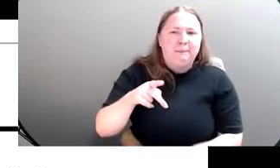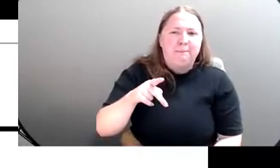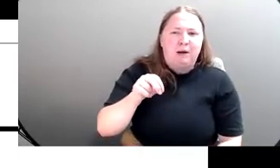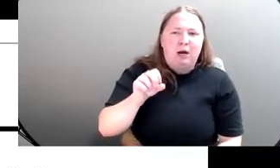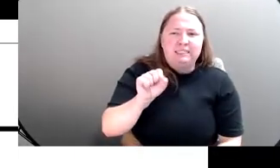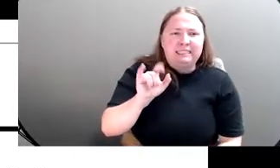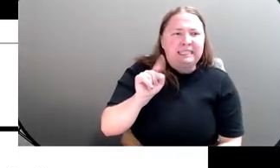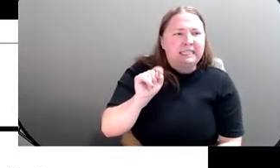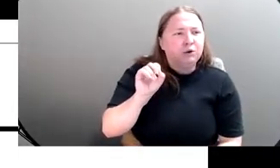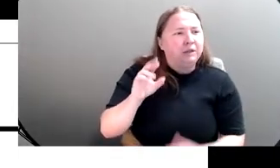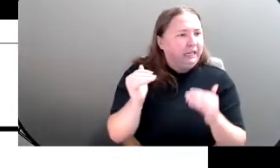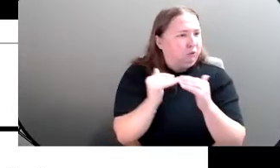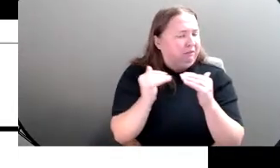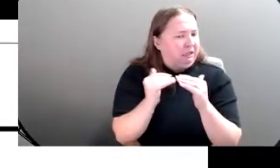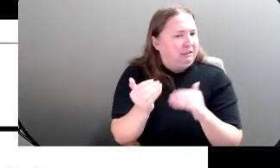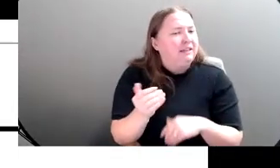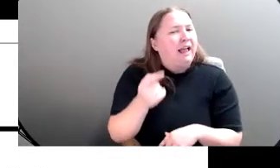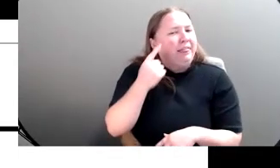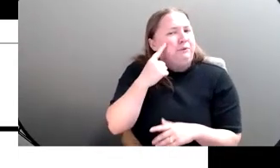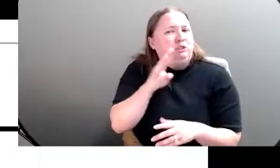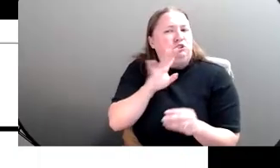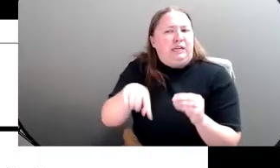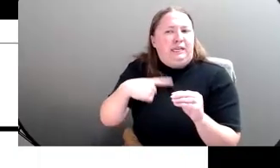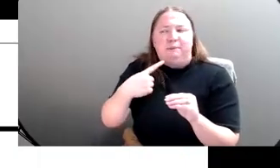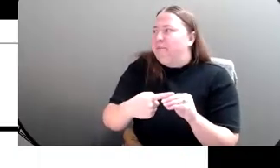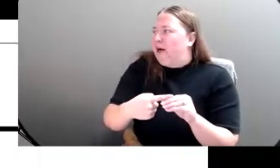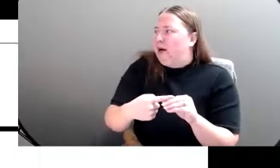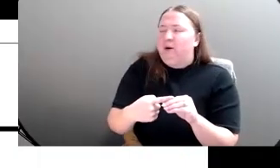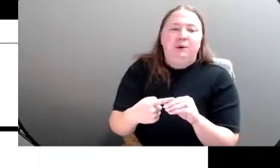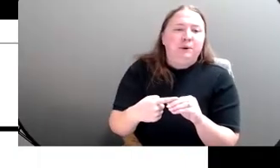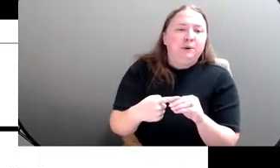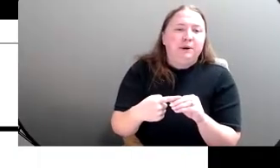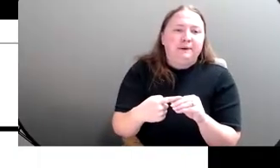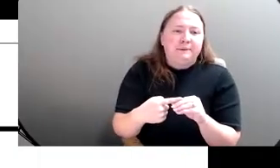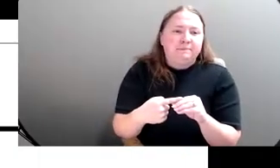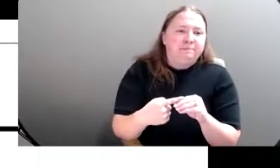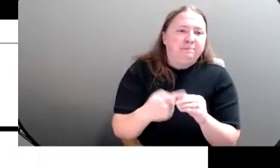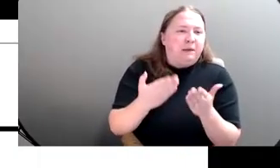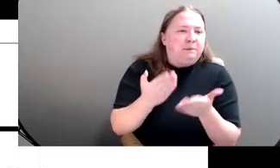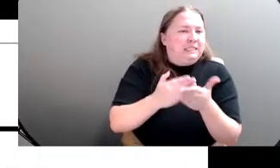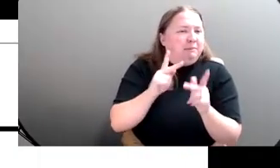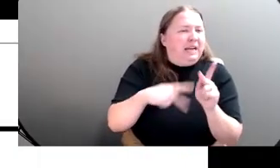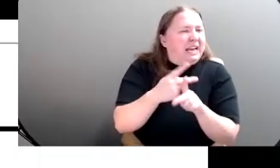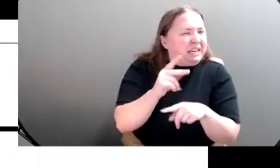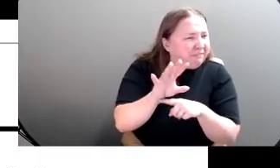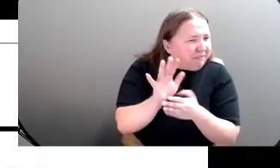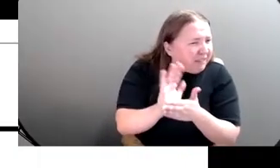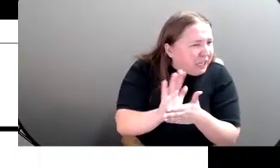So, I think what you're talking about is, maybe some kind of like, video or like,